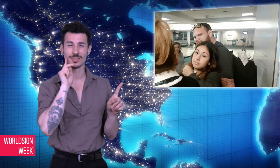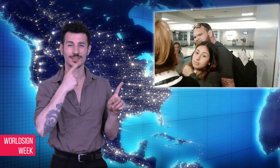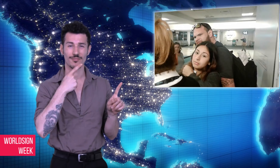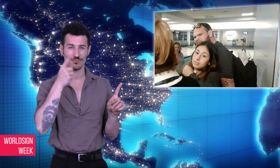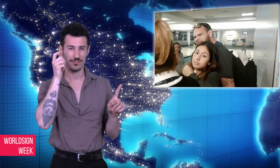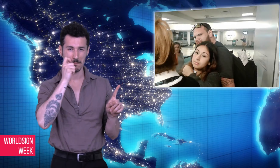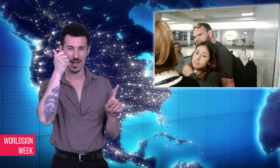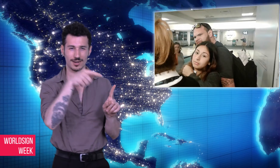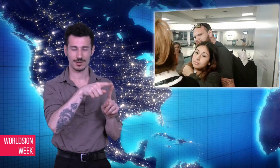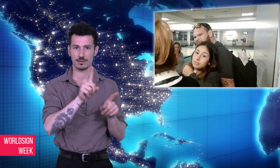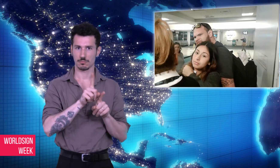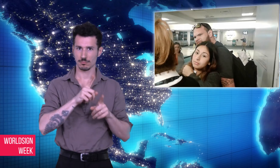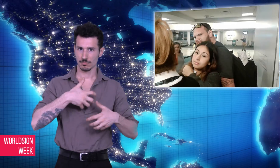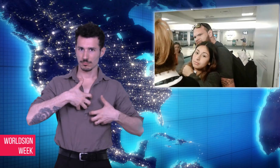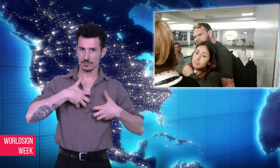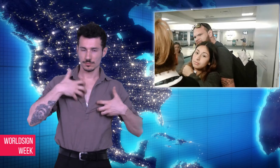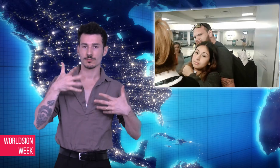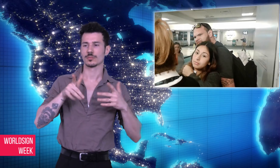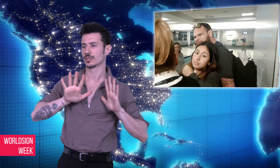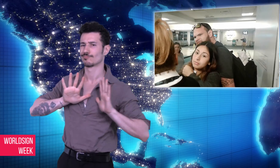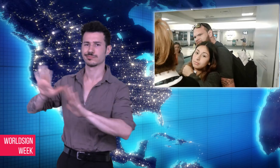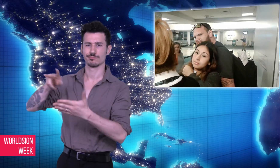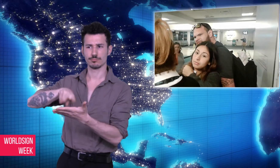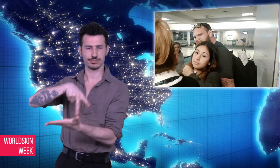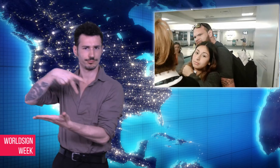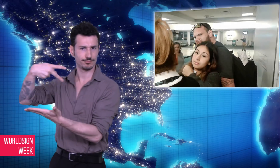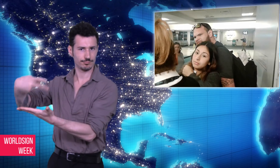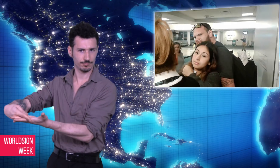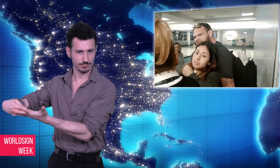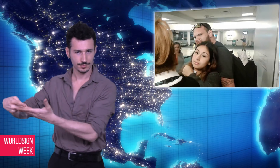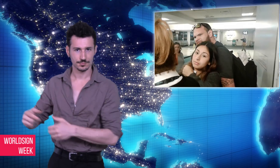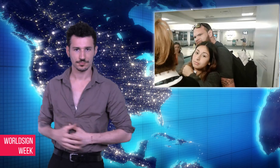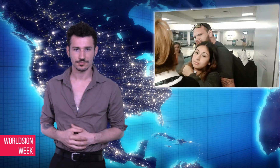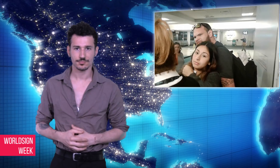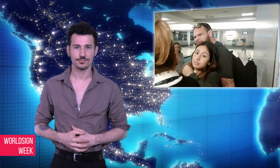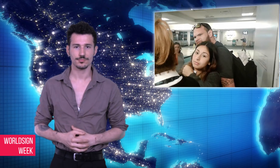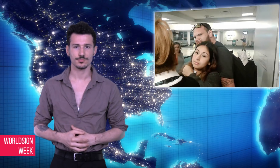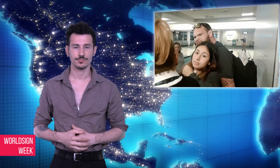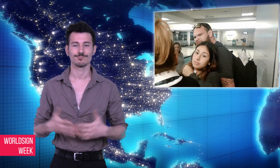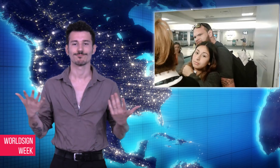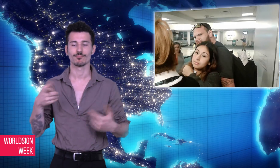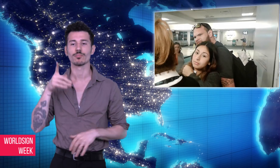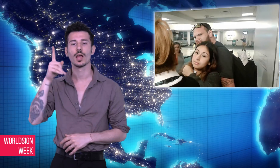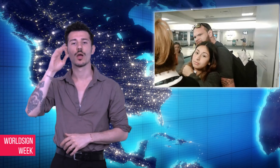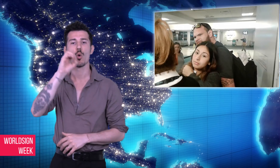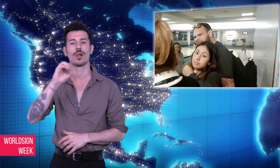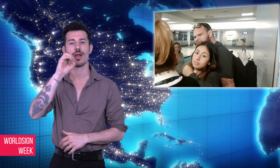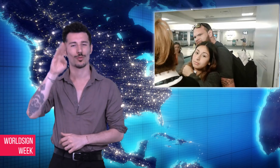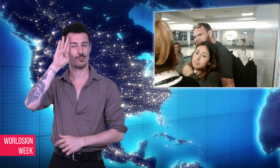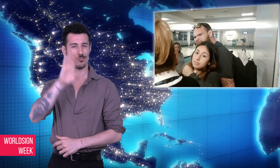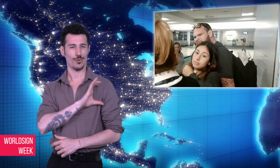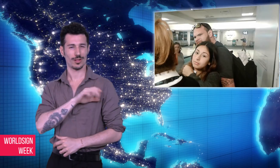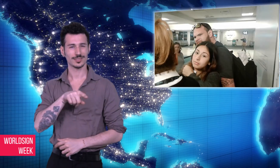punched Hazel in her stomach as he attempted to bypass them. Video